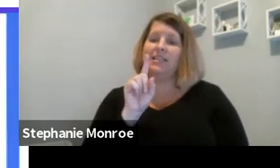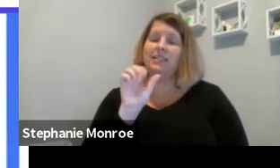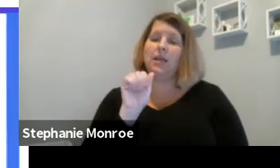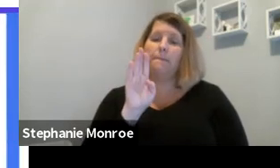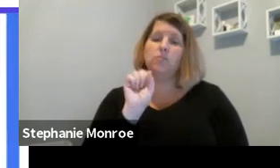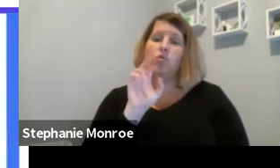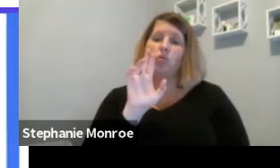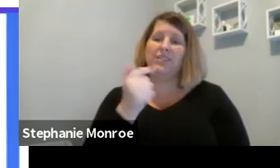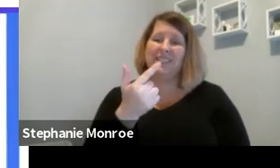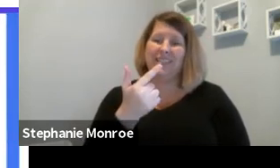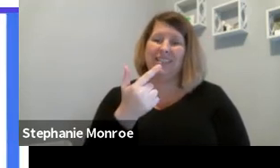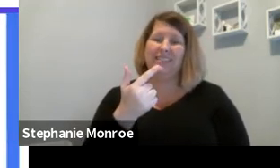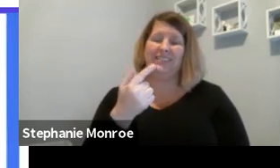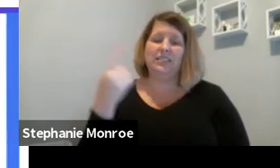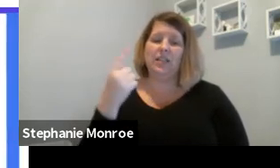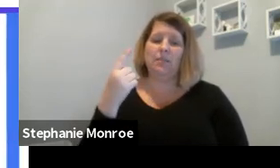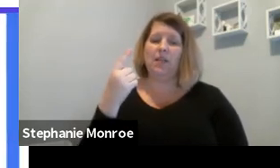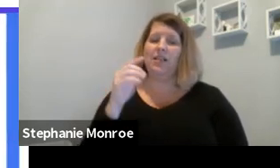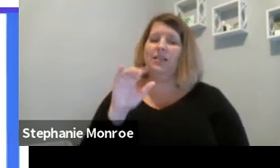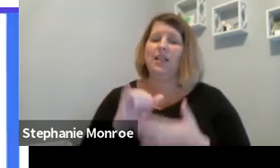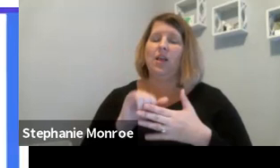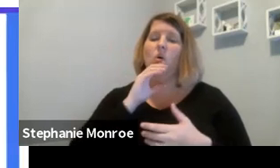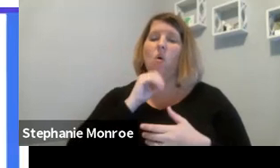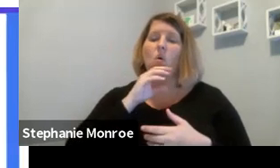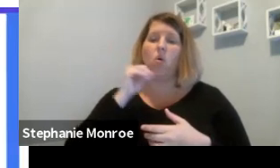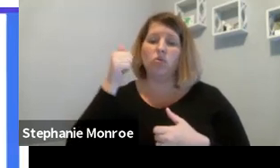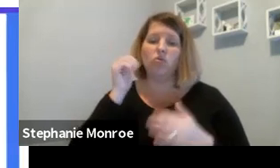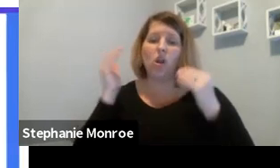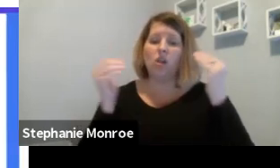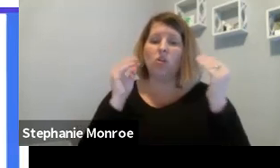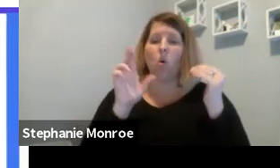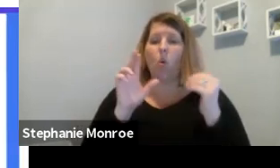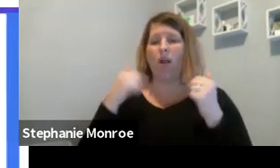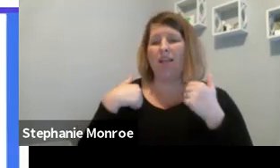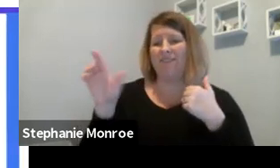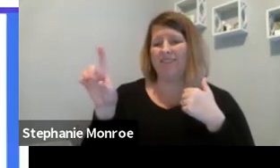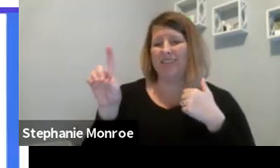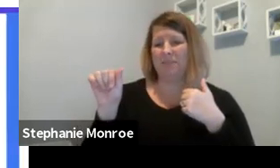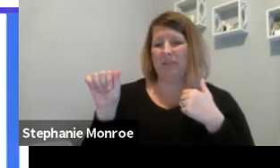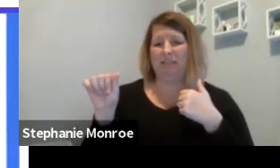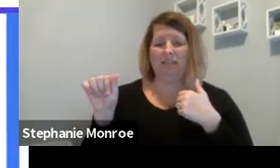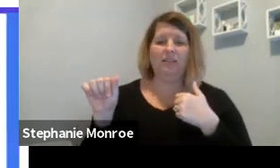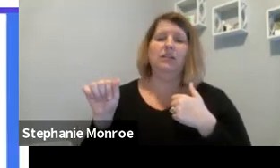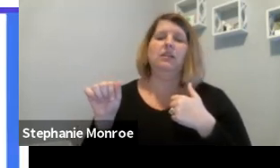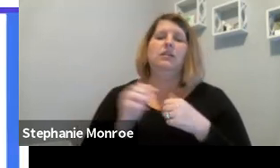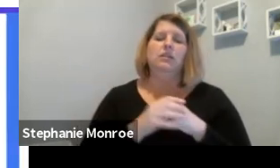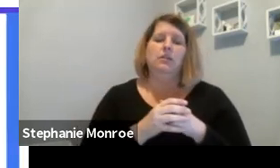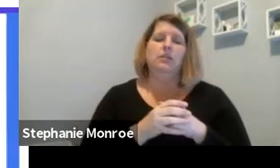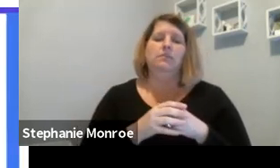or exploiting a vulnerable adult. Here you have the number.